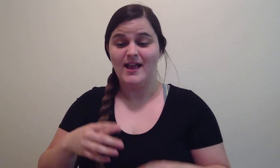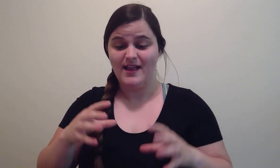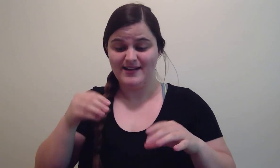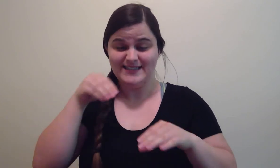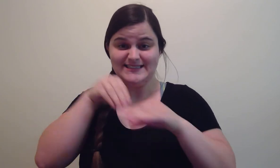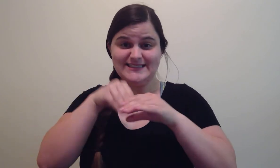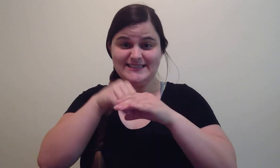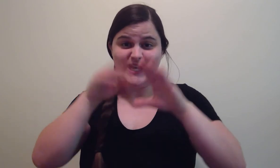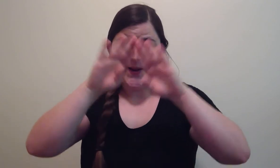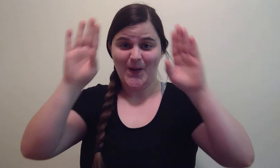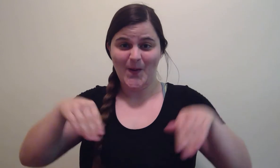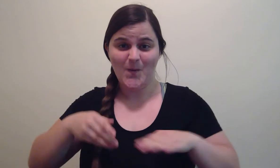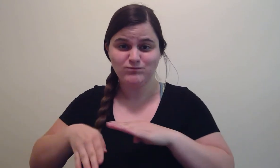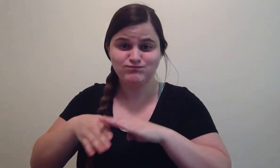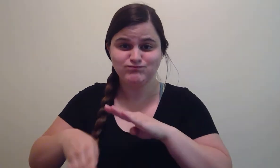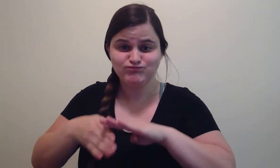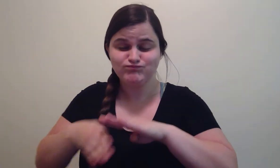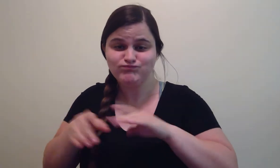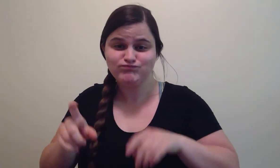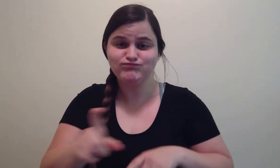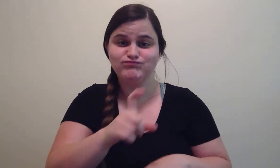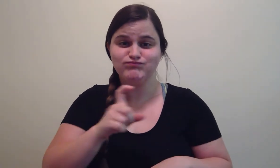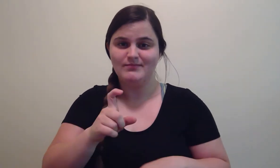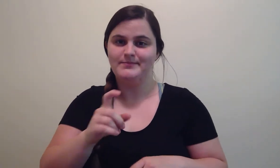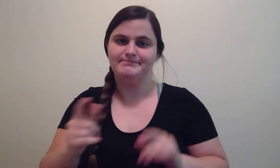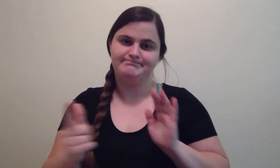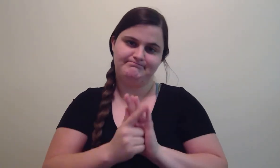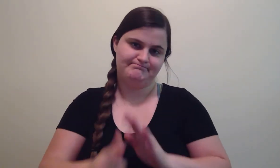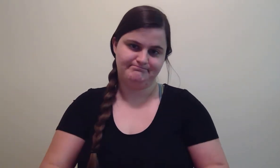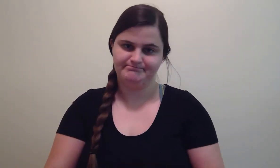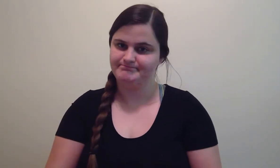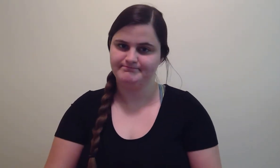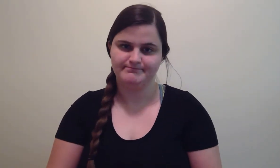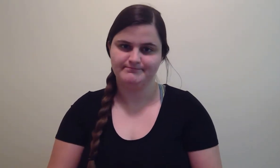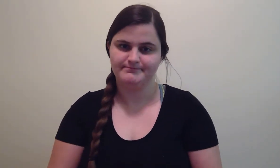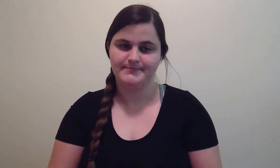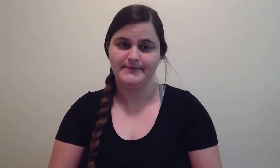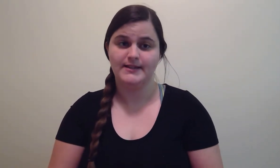and she wouldn't tolerate the dribbling of a soccer ball around the house as I moved from chore to chore.